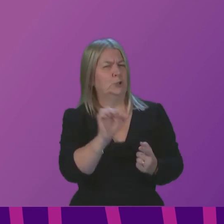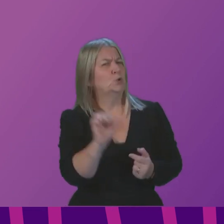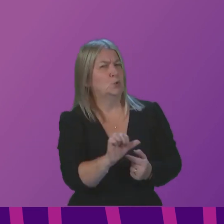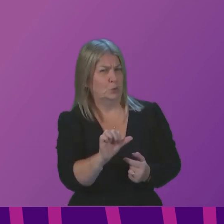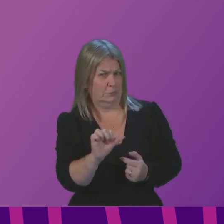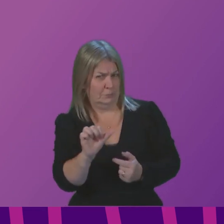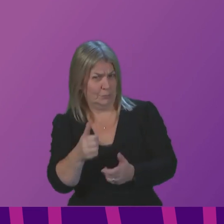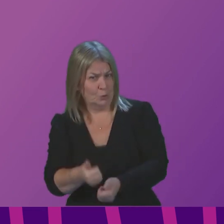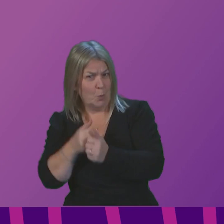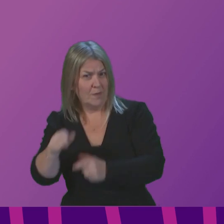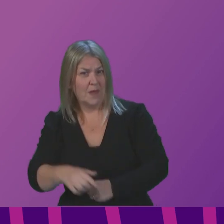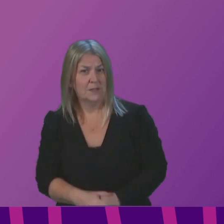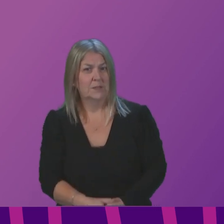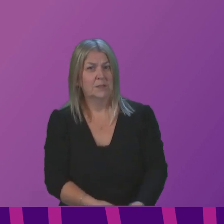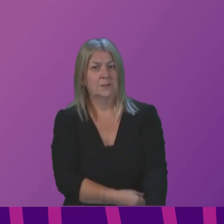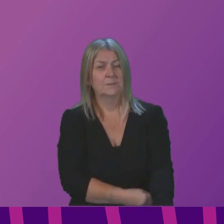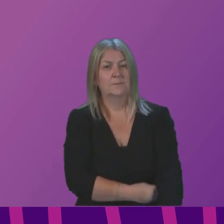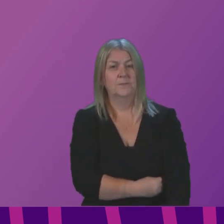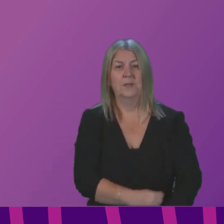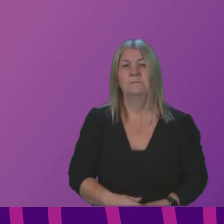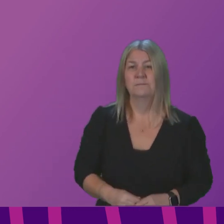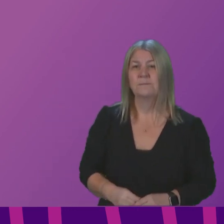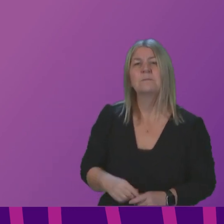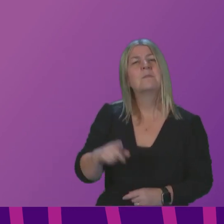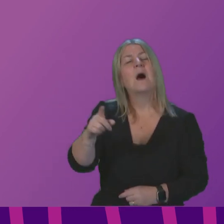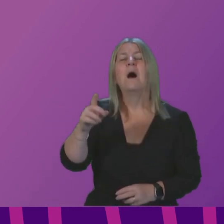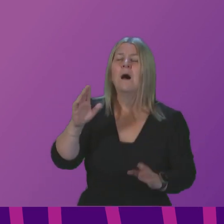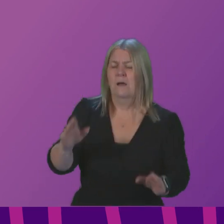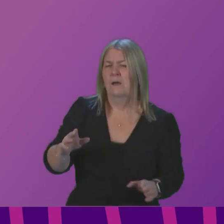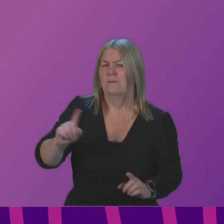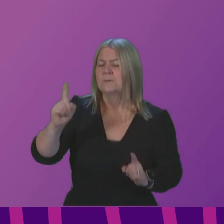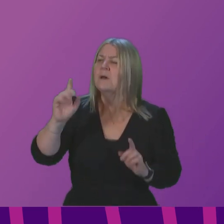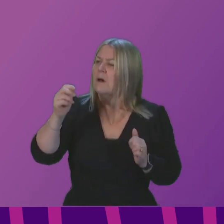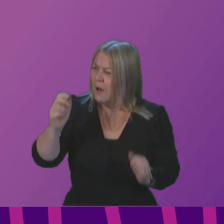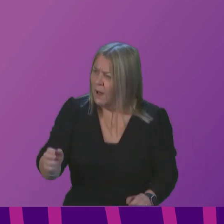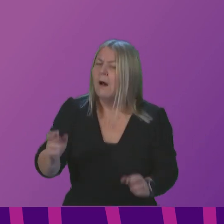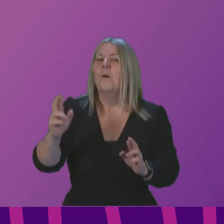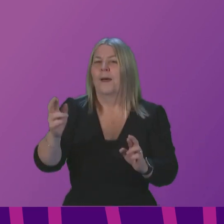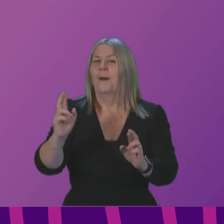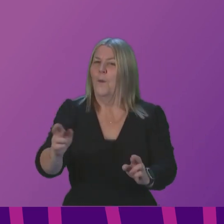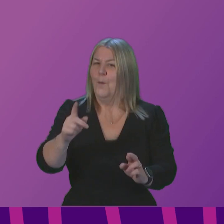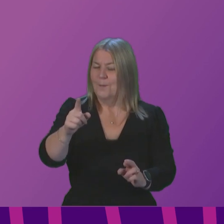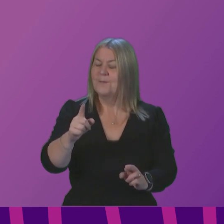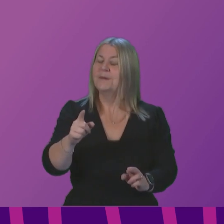I hope that Willie Rennie and others accept that there are few people in the chamber more